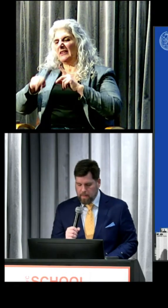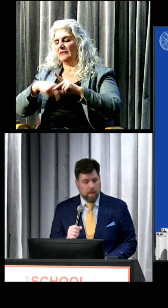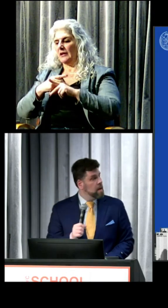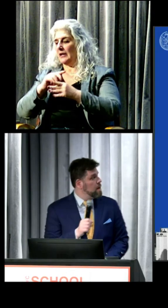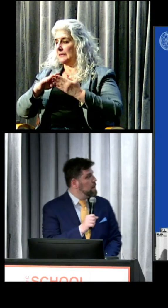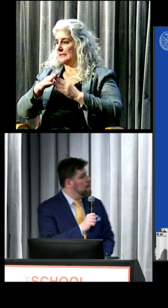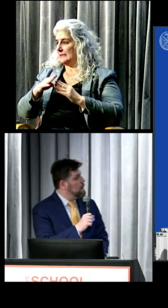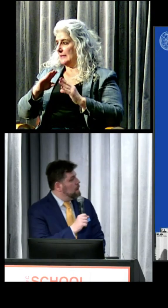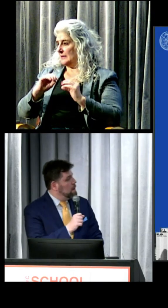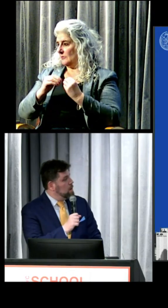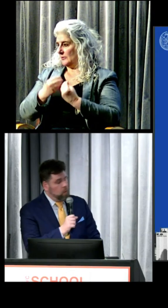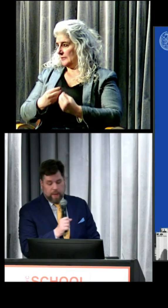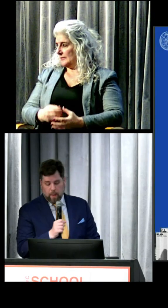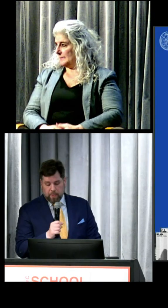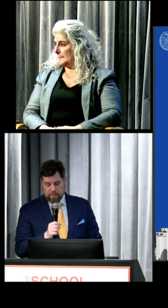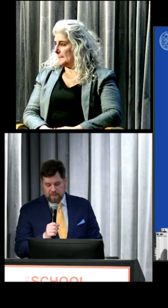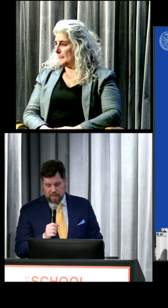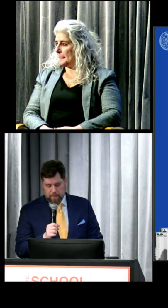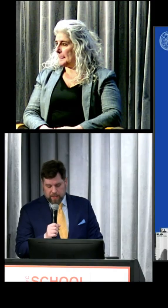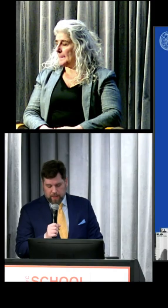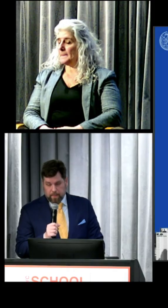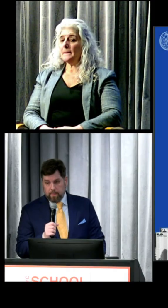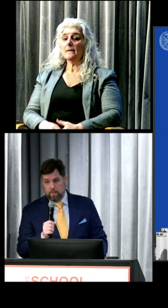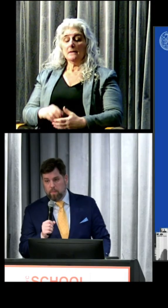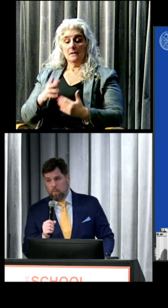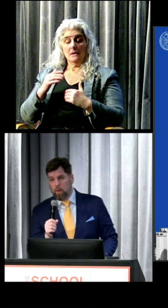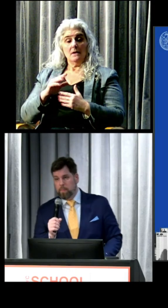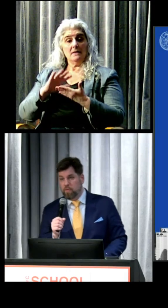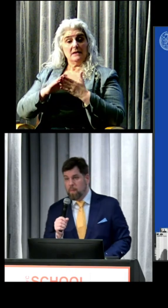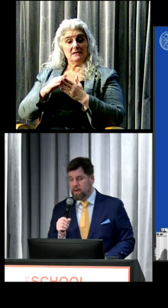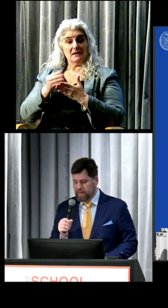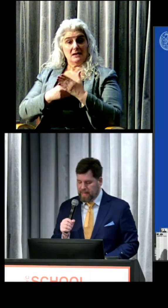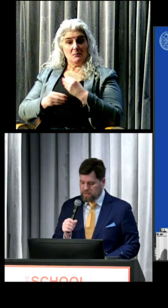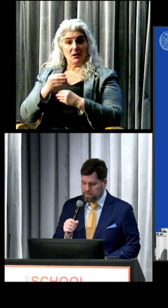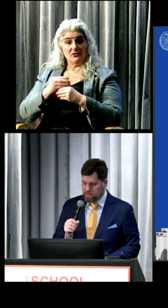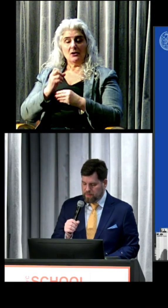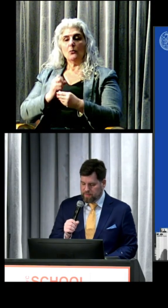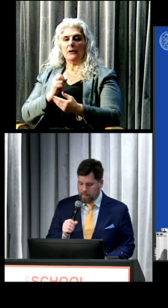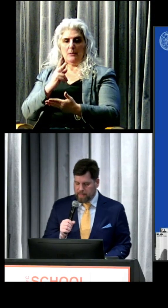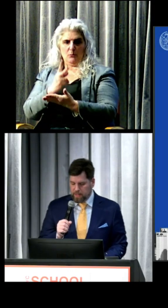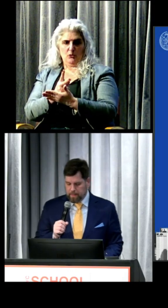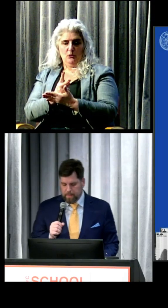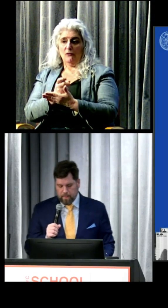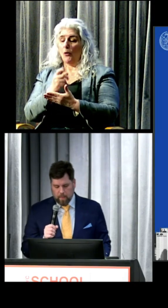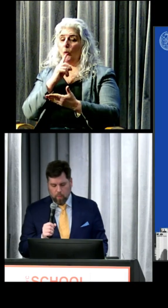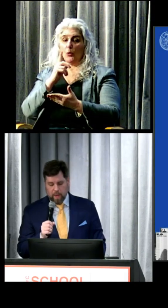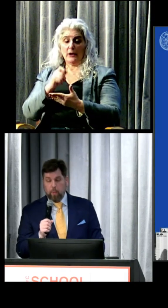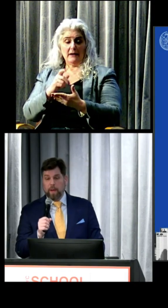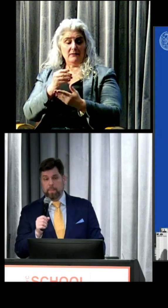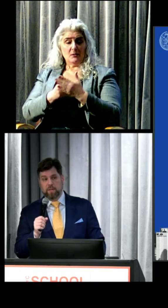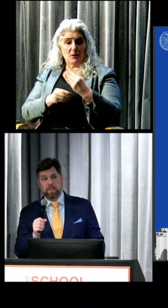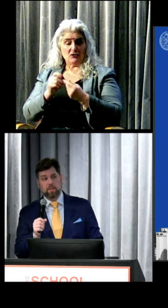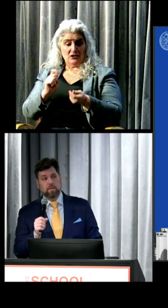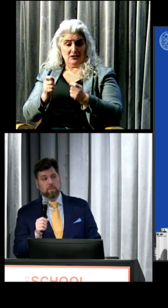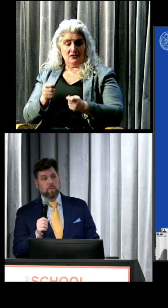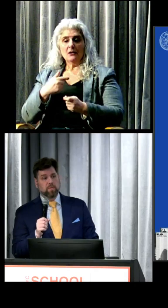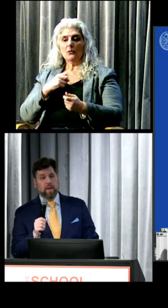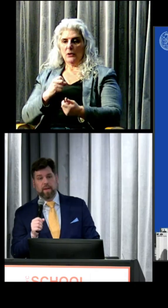At these tables, visitors can add and move buildings in a neighborhood to stack blocks, and,